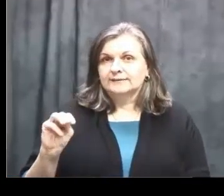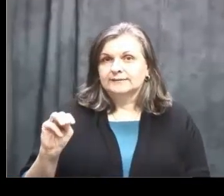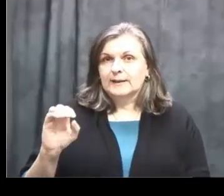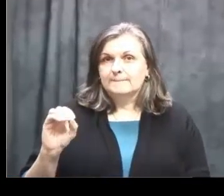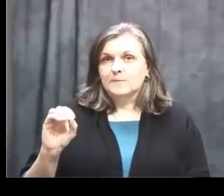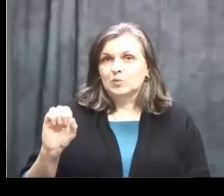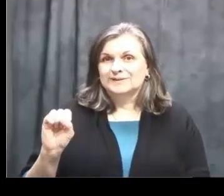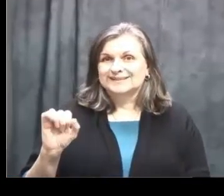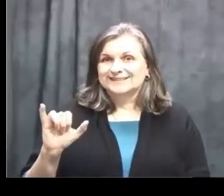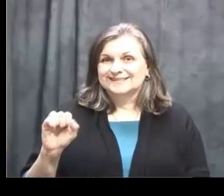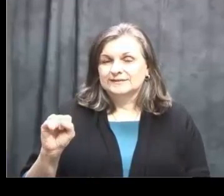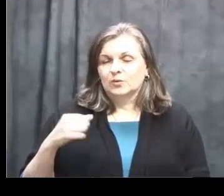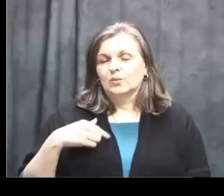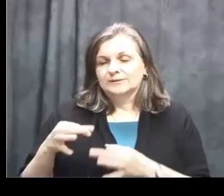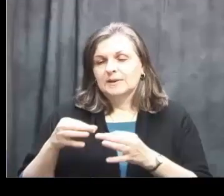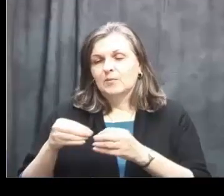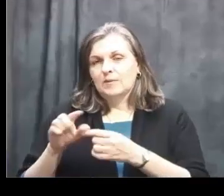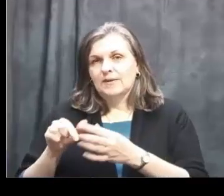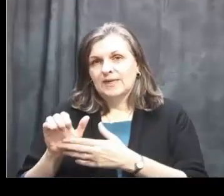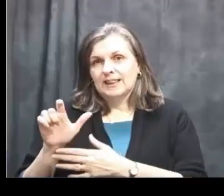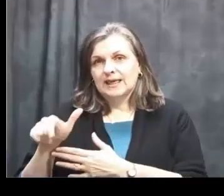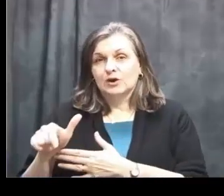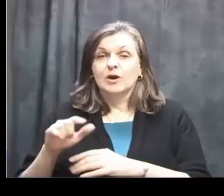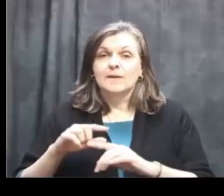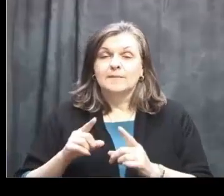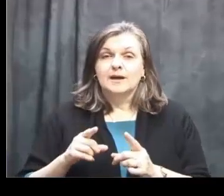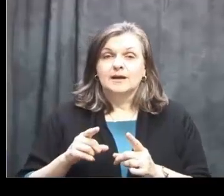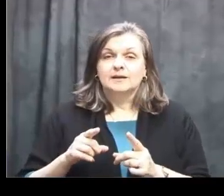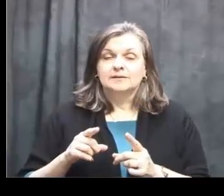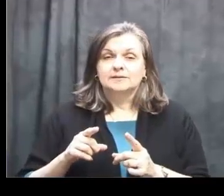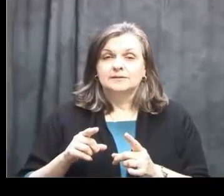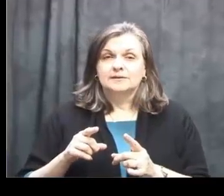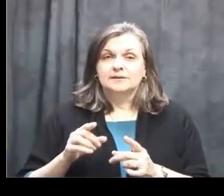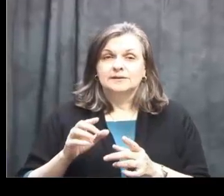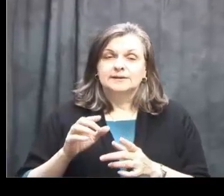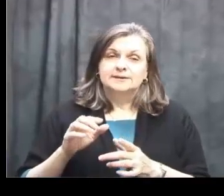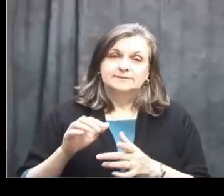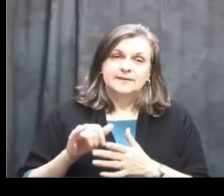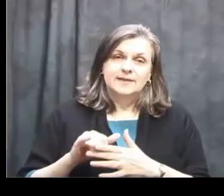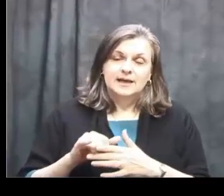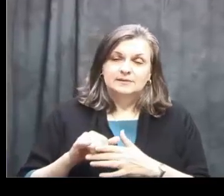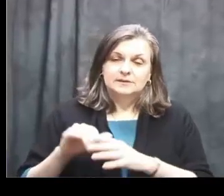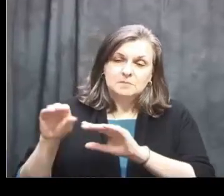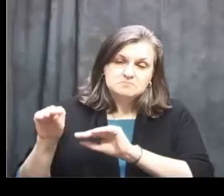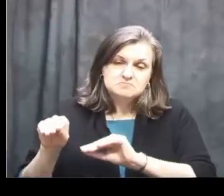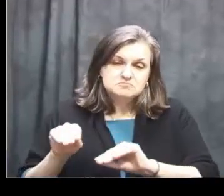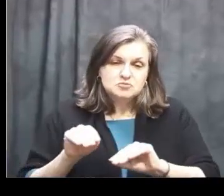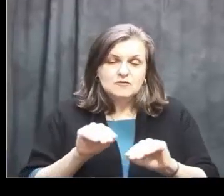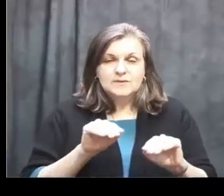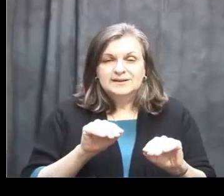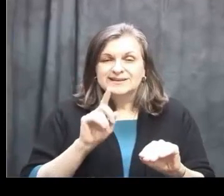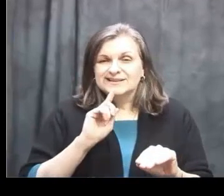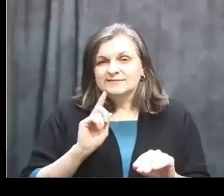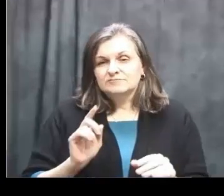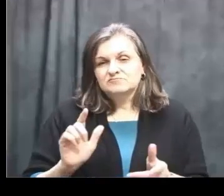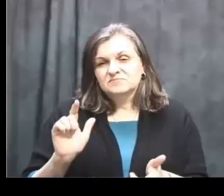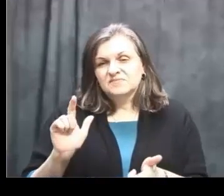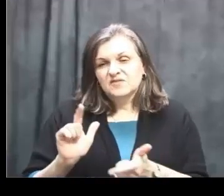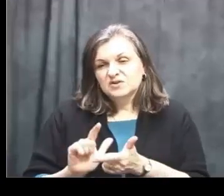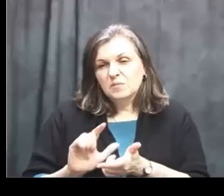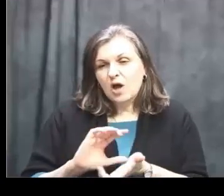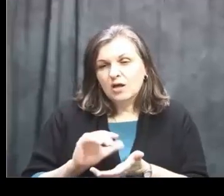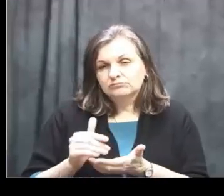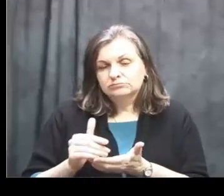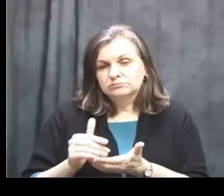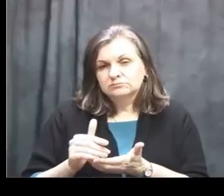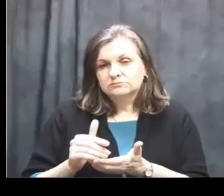but we're looking at this movement is being minimal compared to the size of most of the plants that we want to